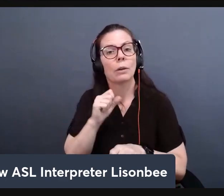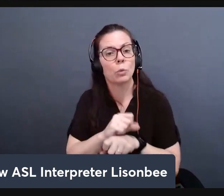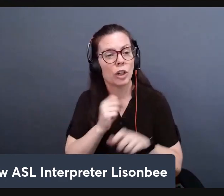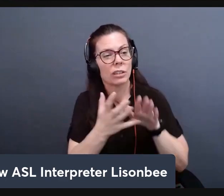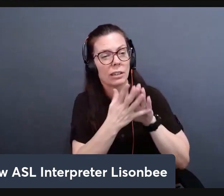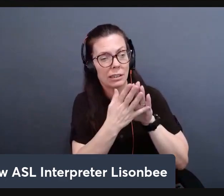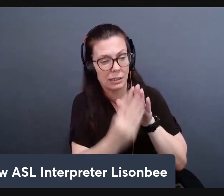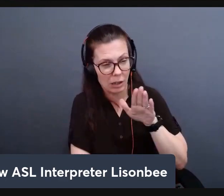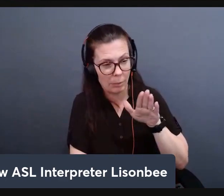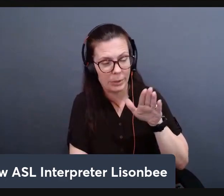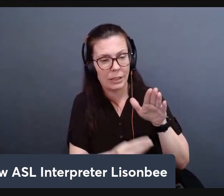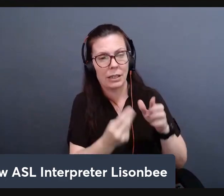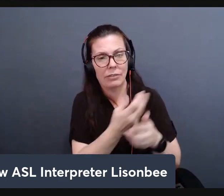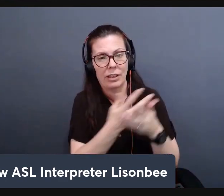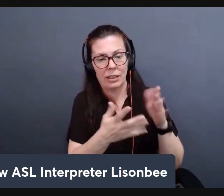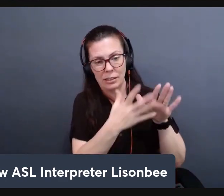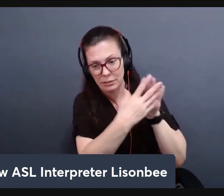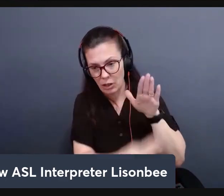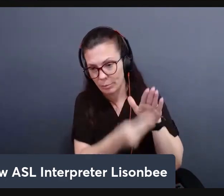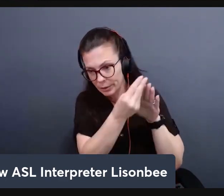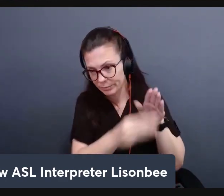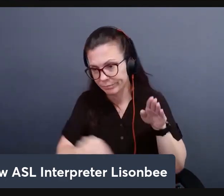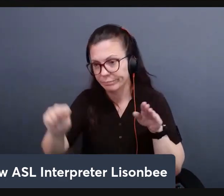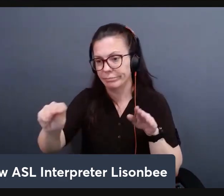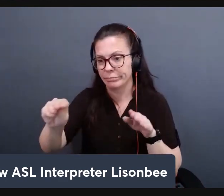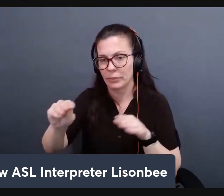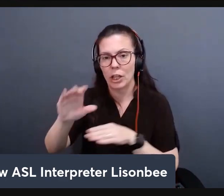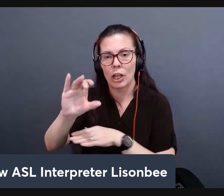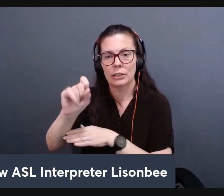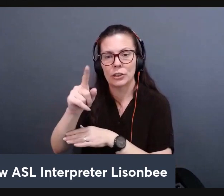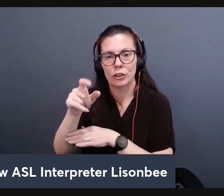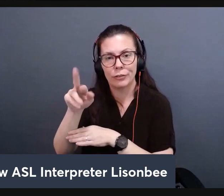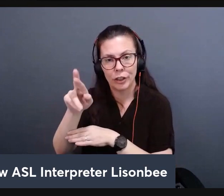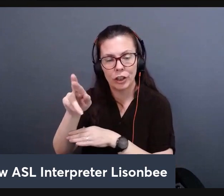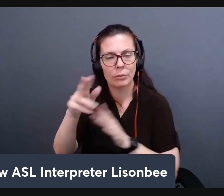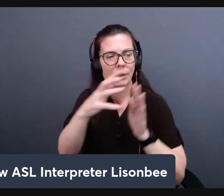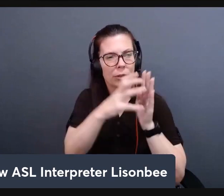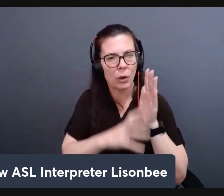onto a server, like all my code, get a particular version installed